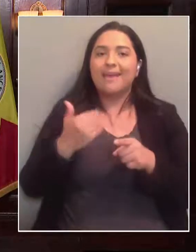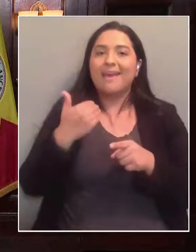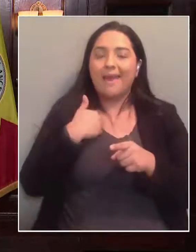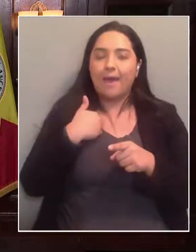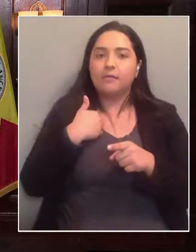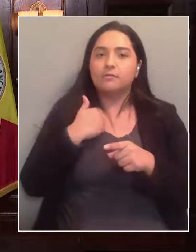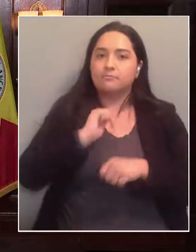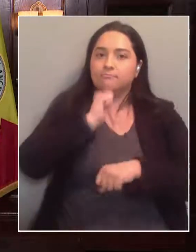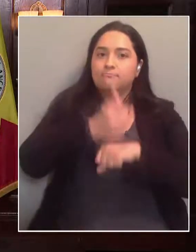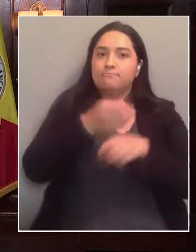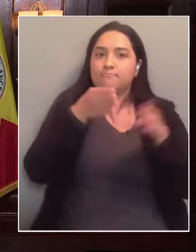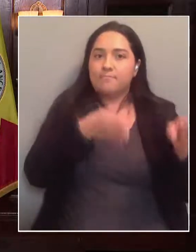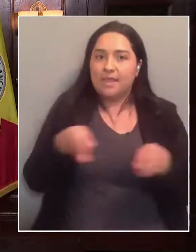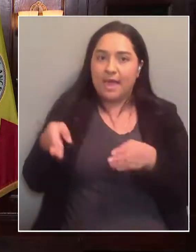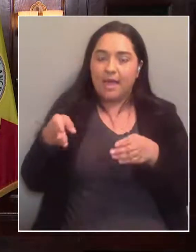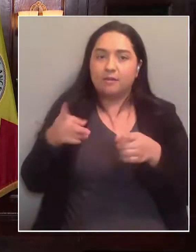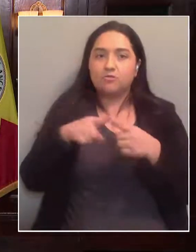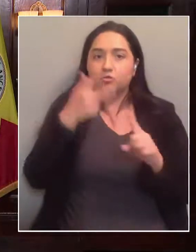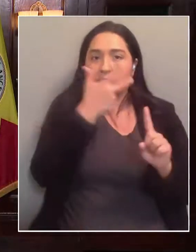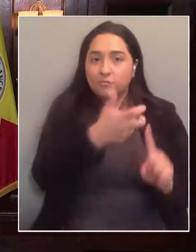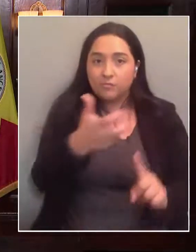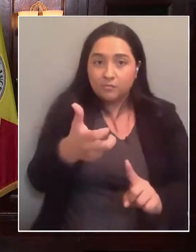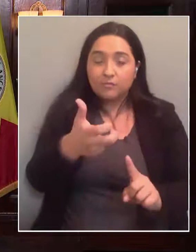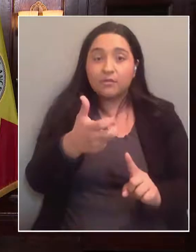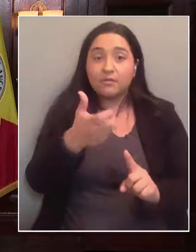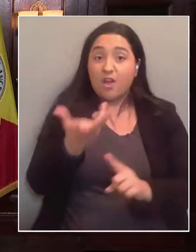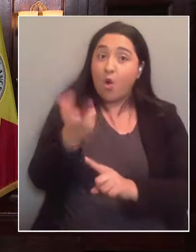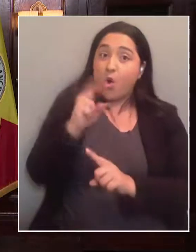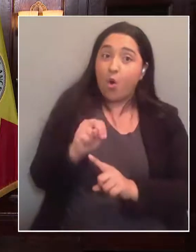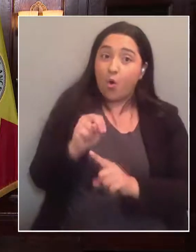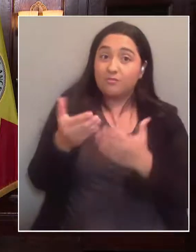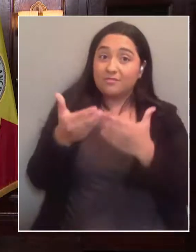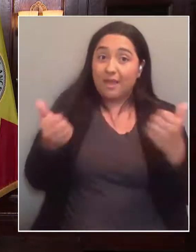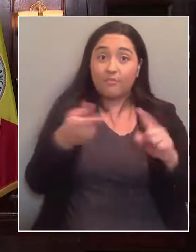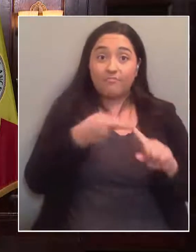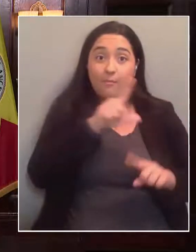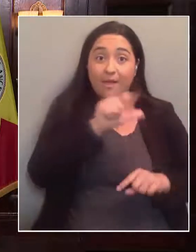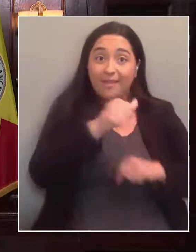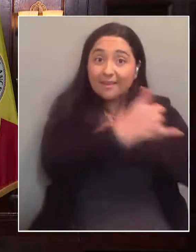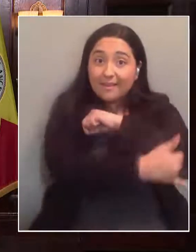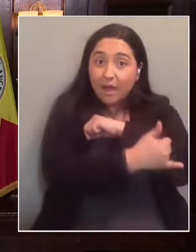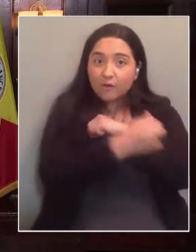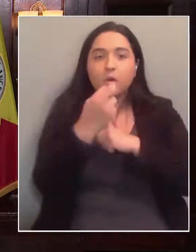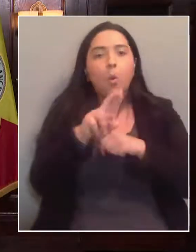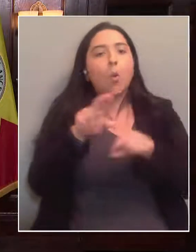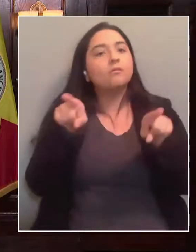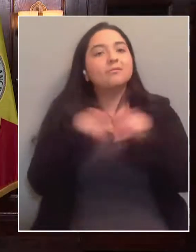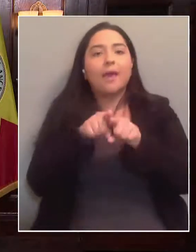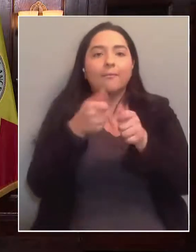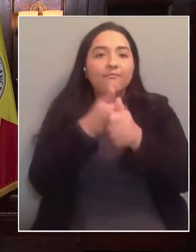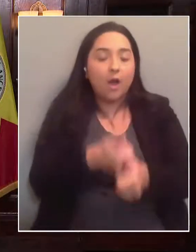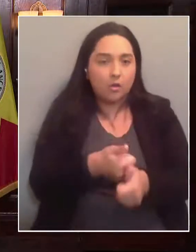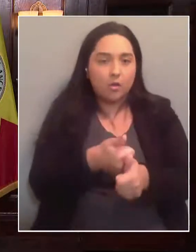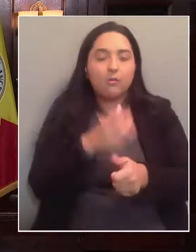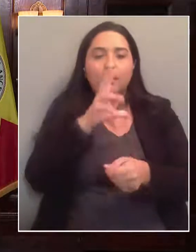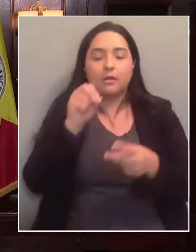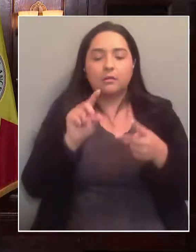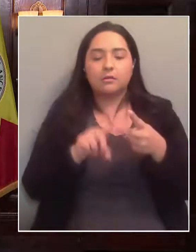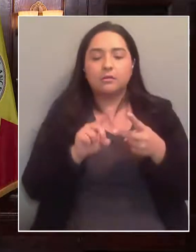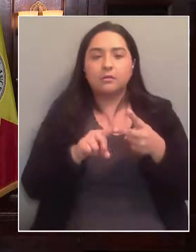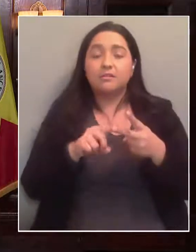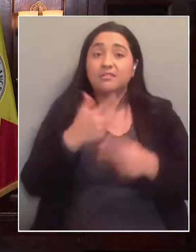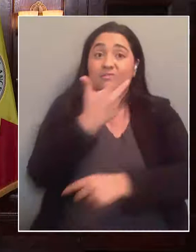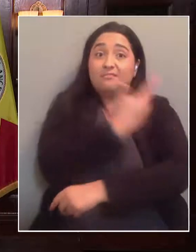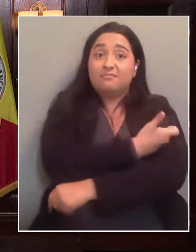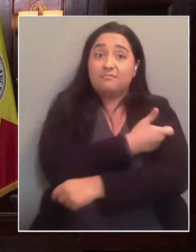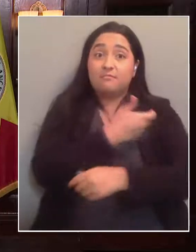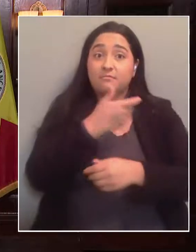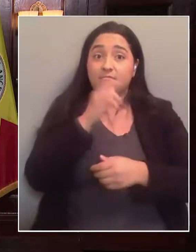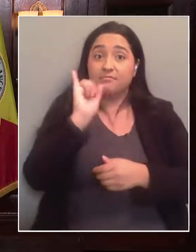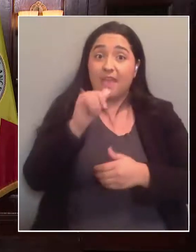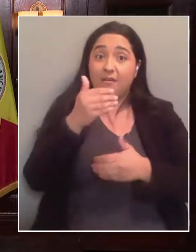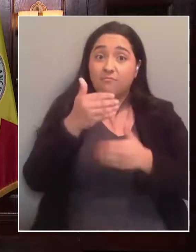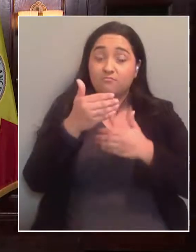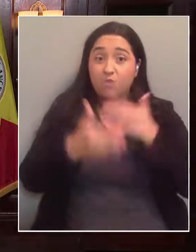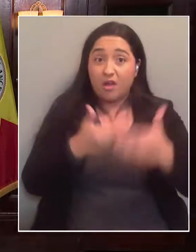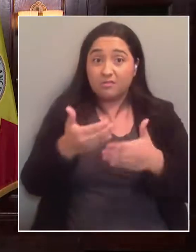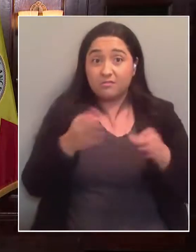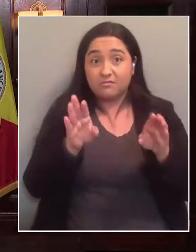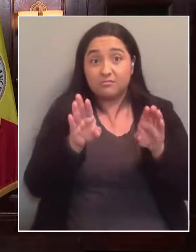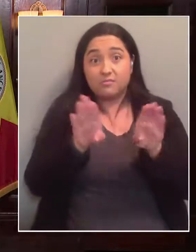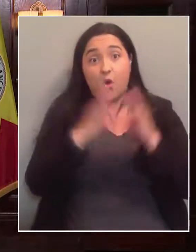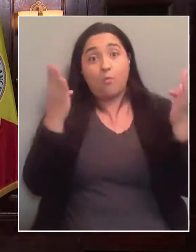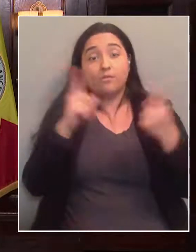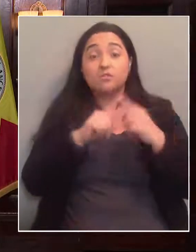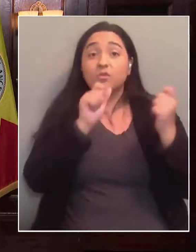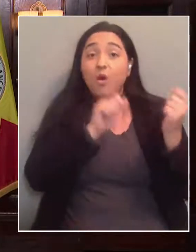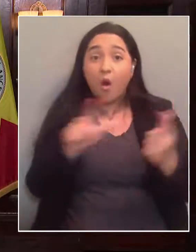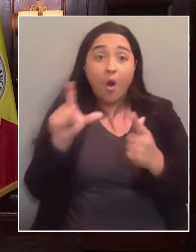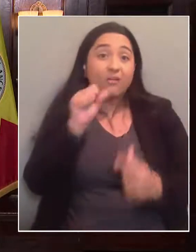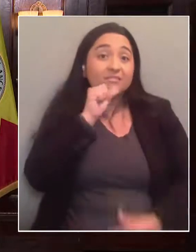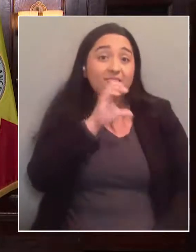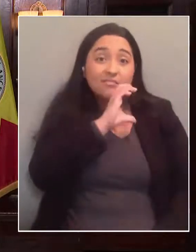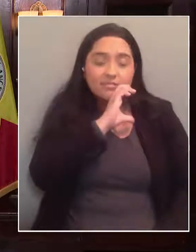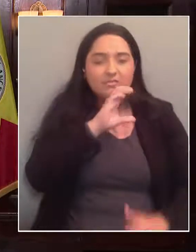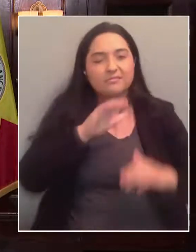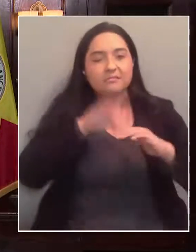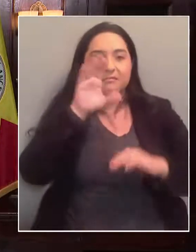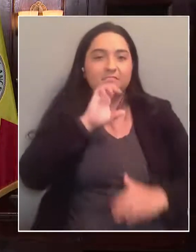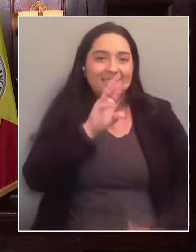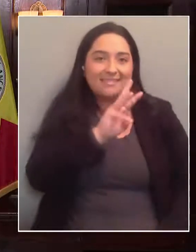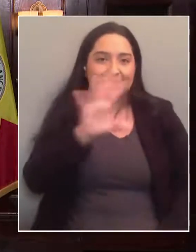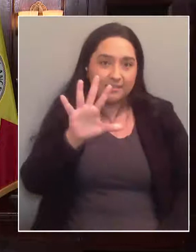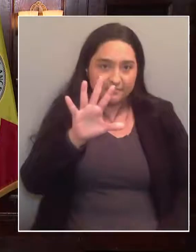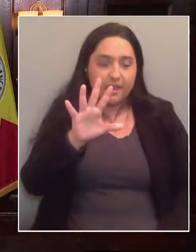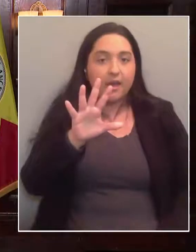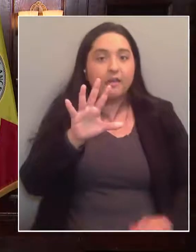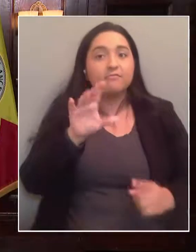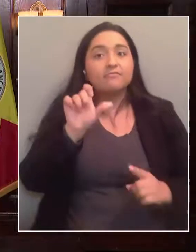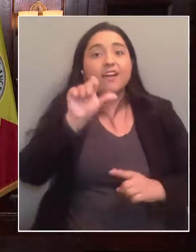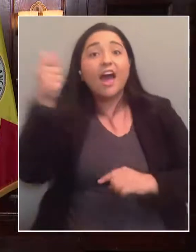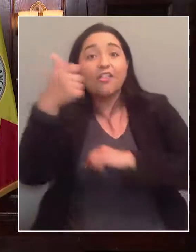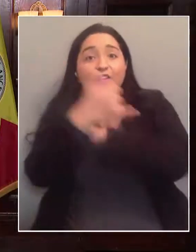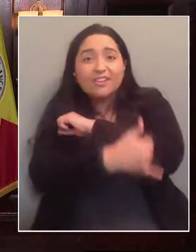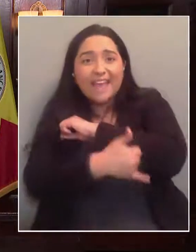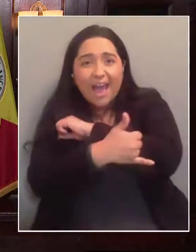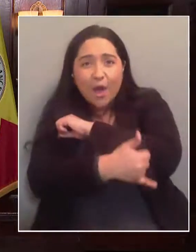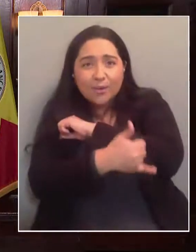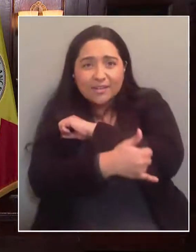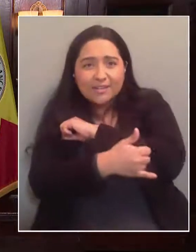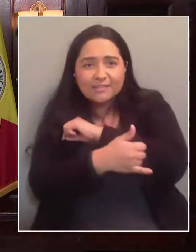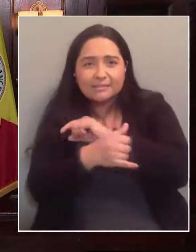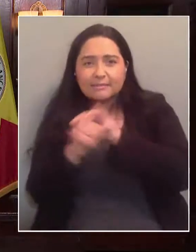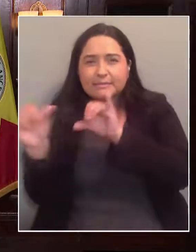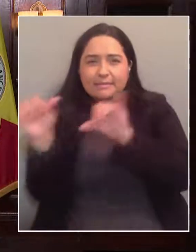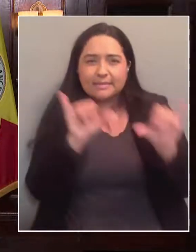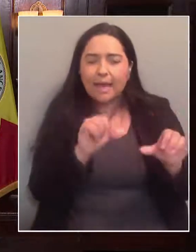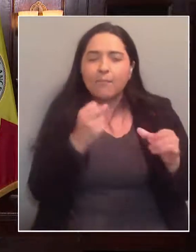[ASKING QUESTION IN SPANISH]